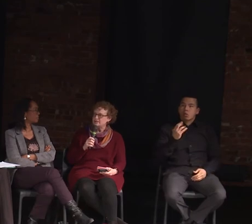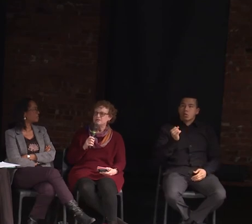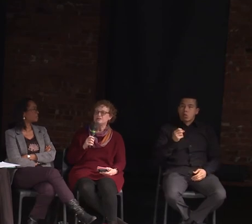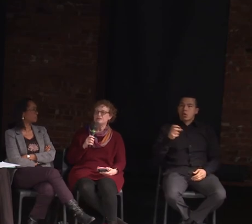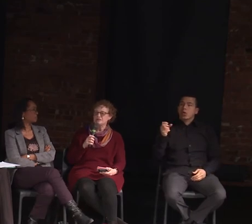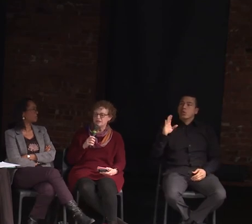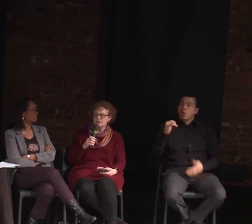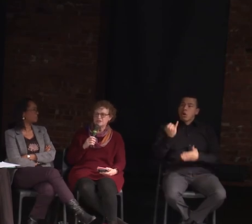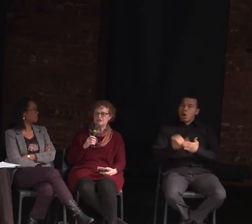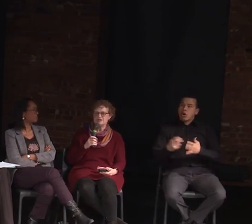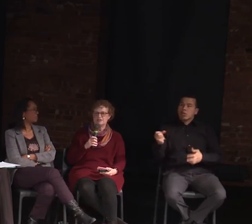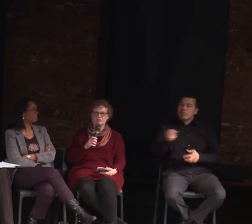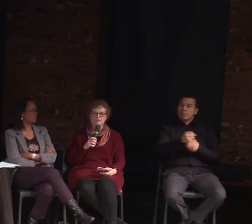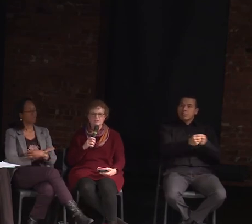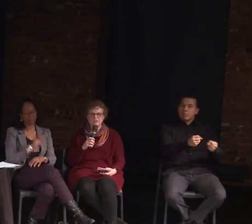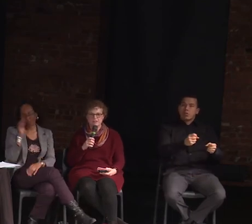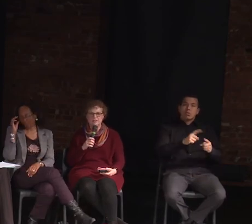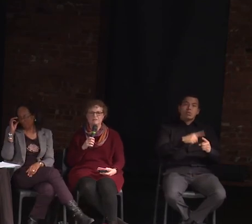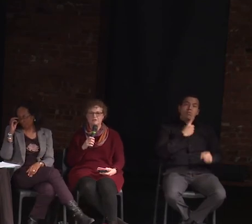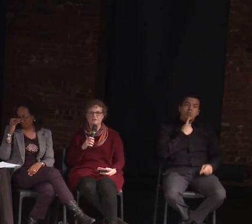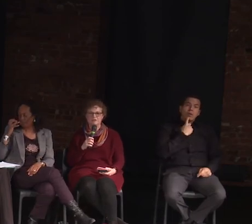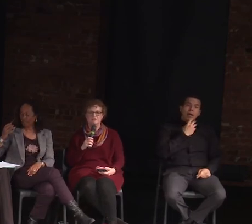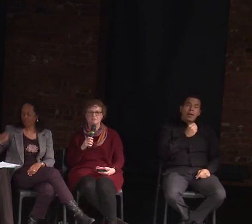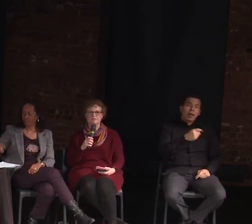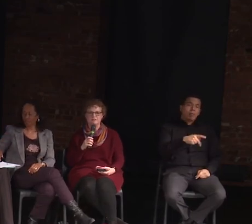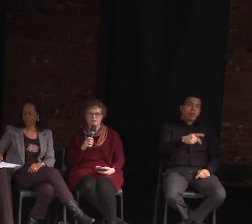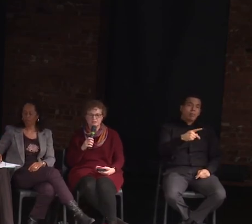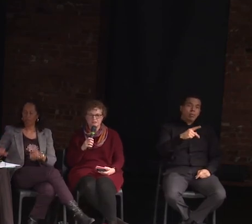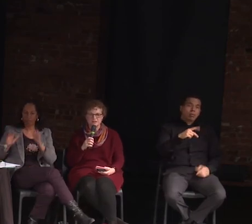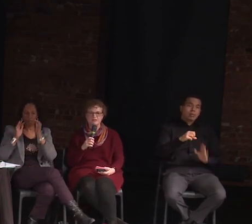This is not just the province of large urban centers.